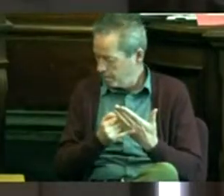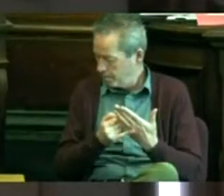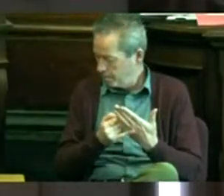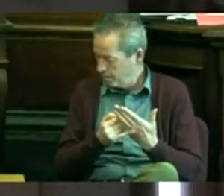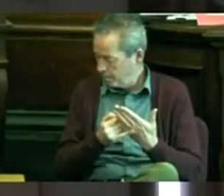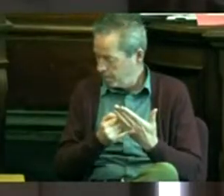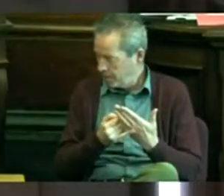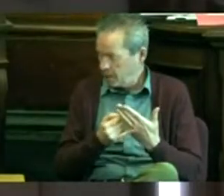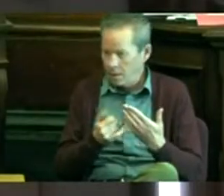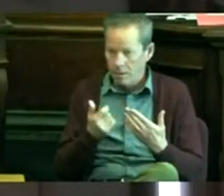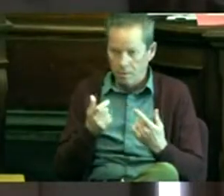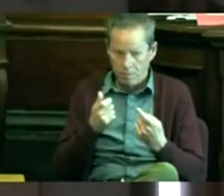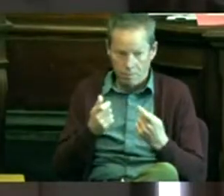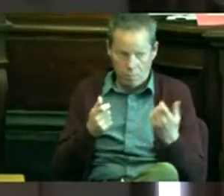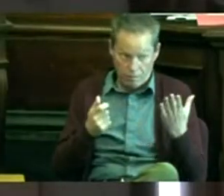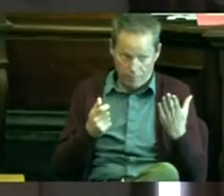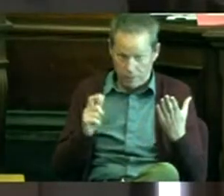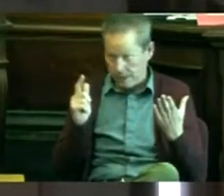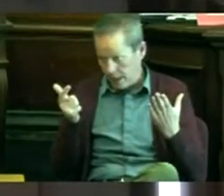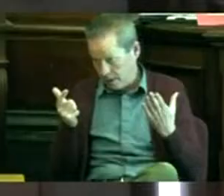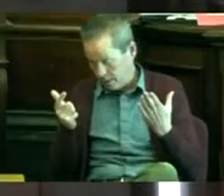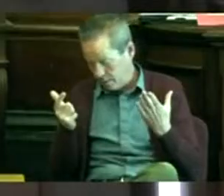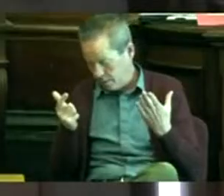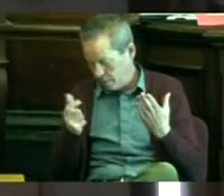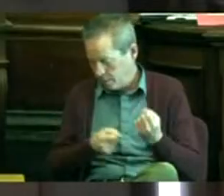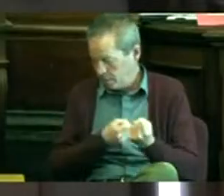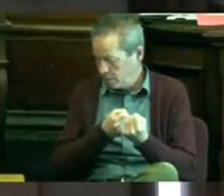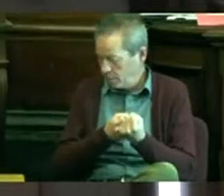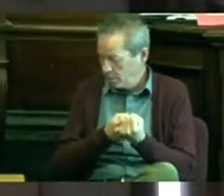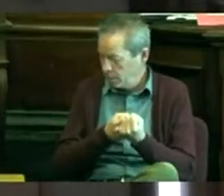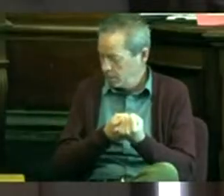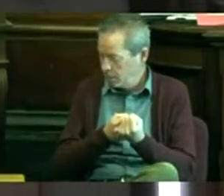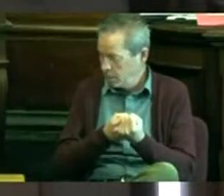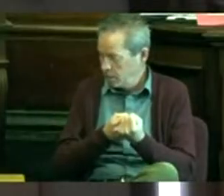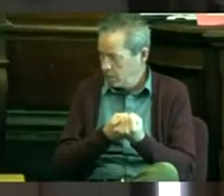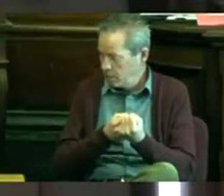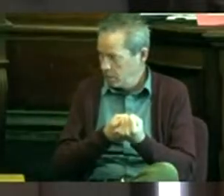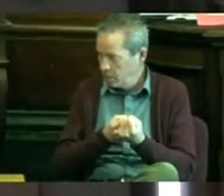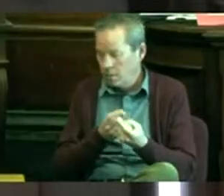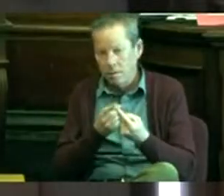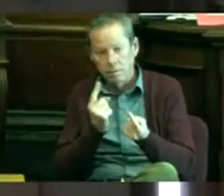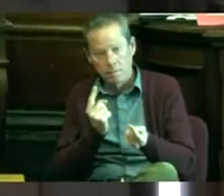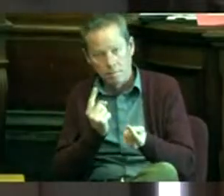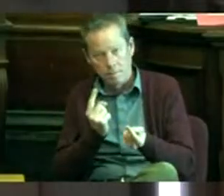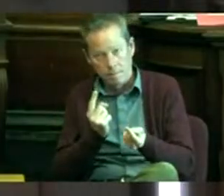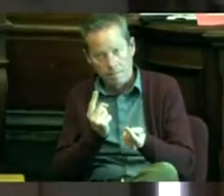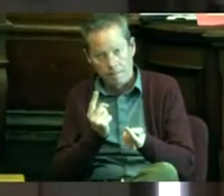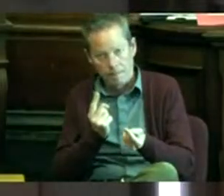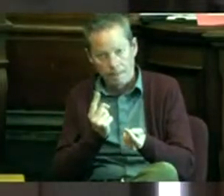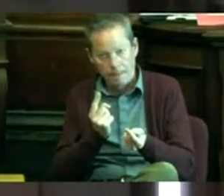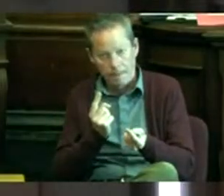of Financial Empowerment programs. Any questions, comments or concerns? Move. Take